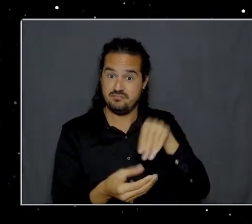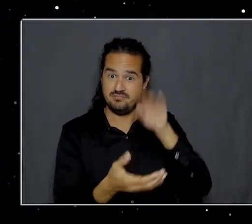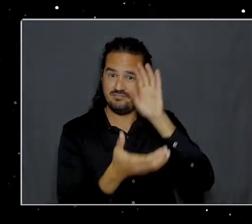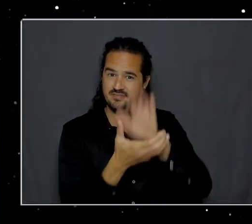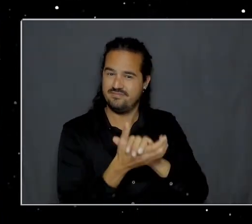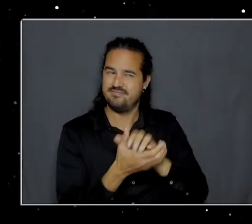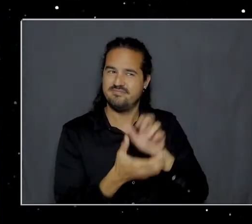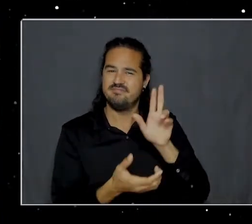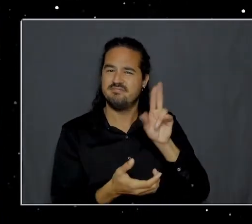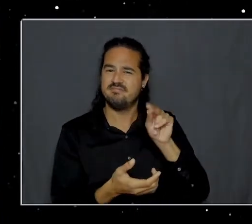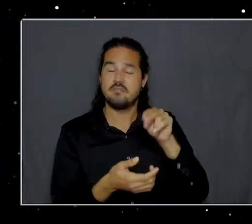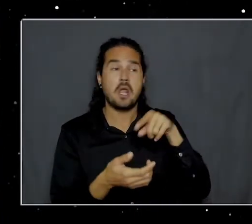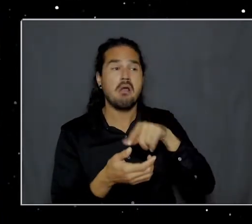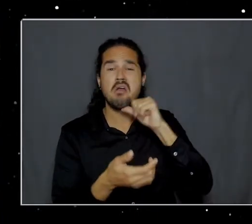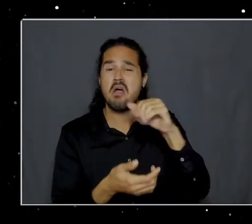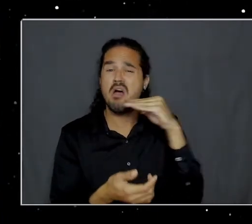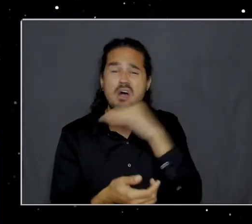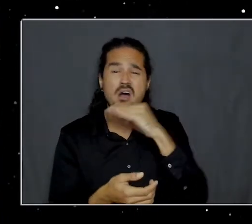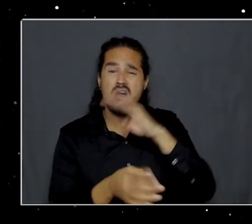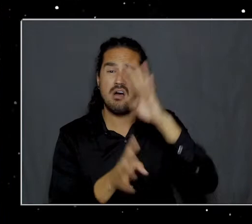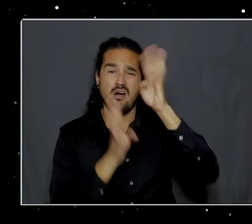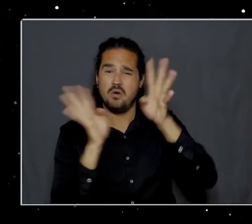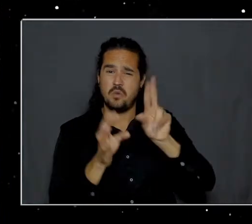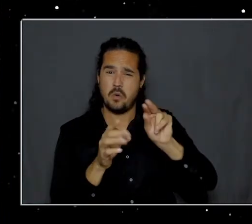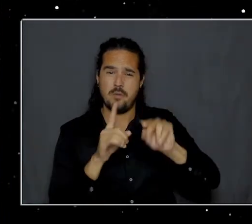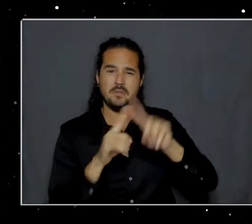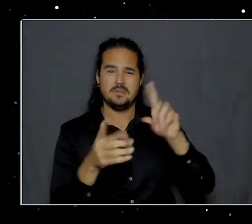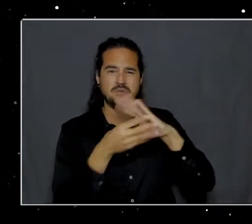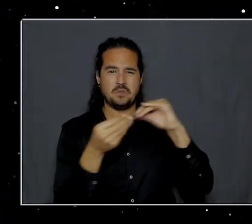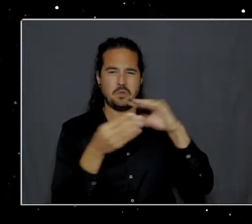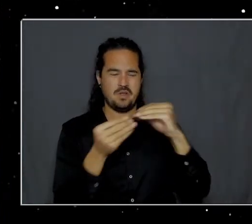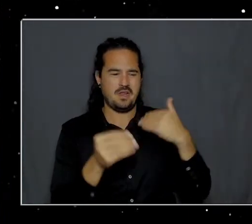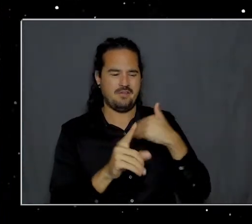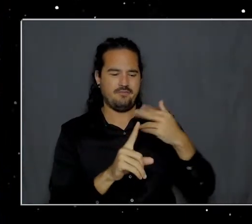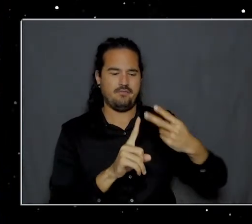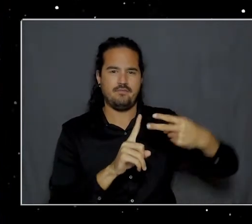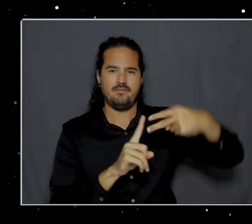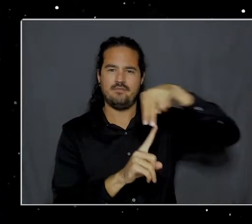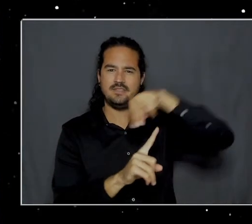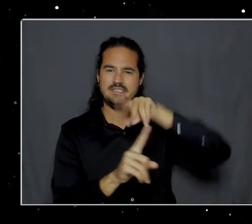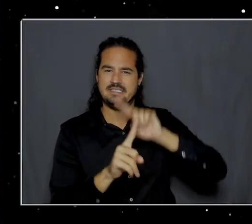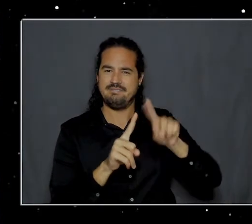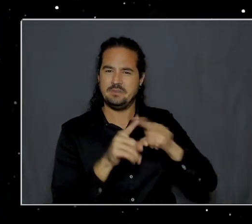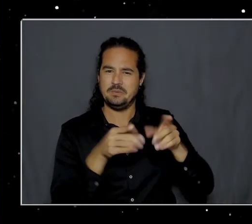THEY'RE NOT FALSE, BUT THERE ARE MANY DIFFERENT WAYS WHEN YOU CAN